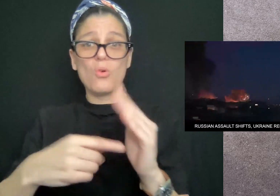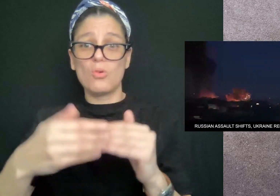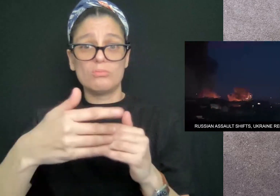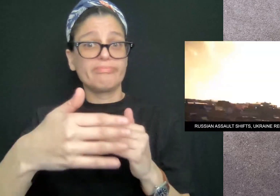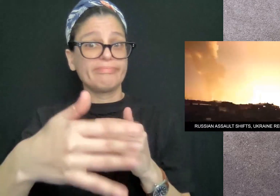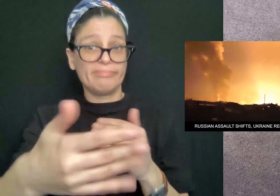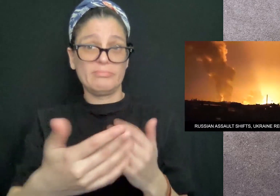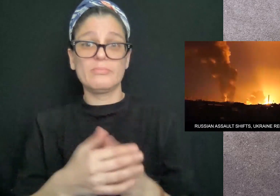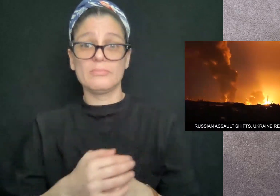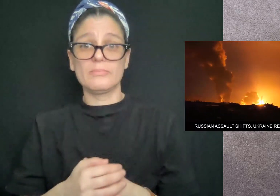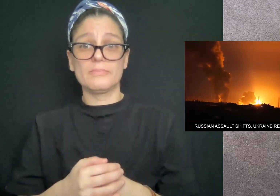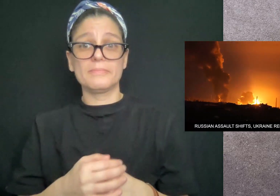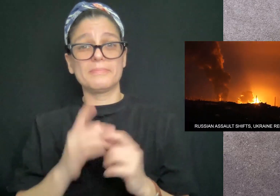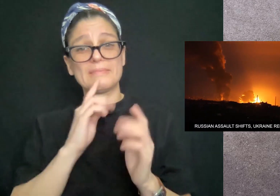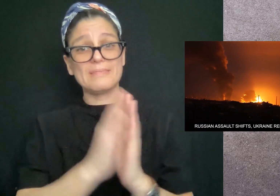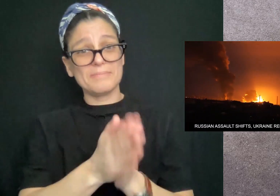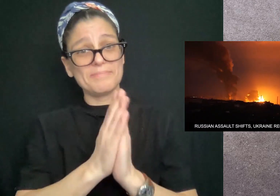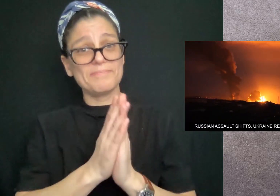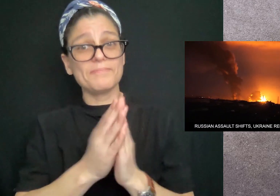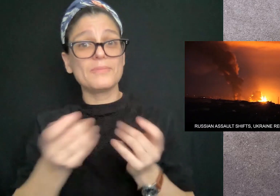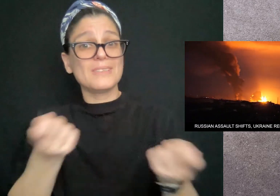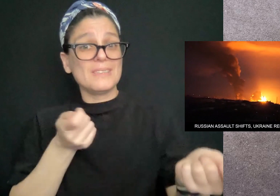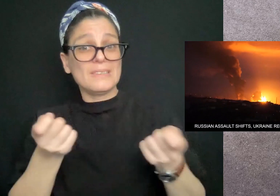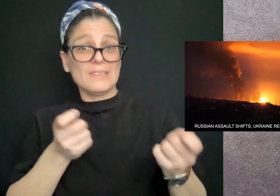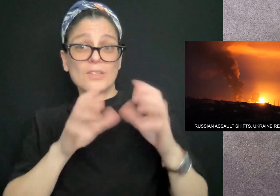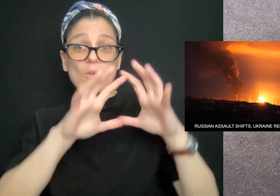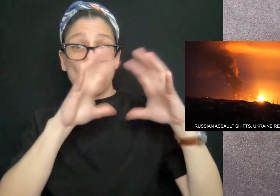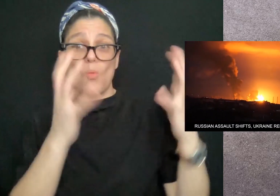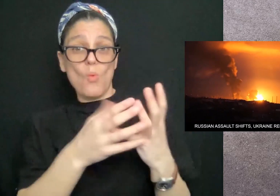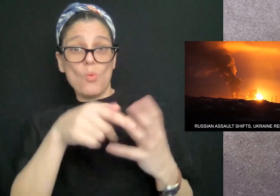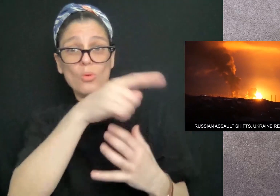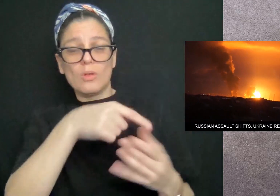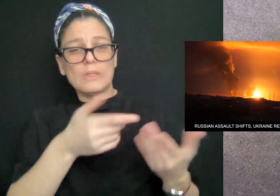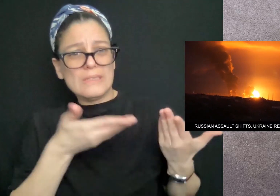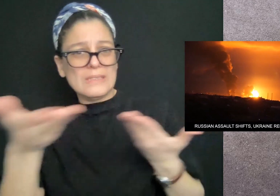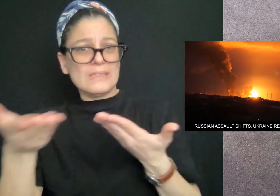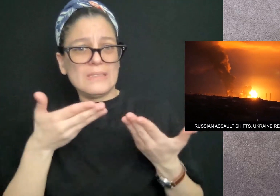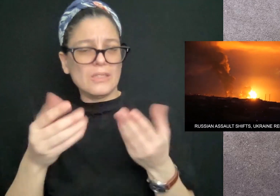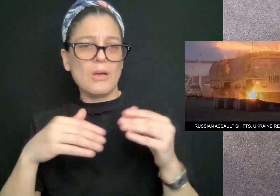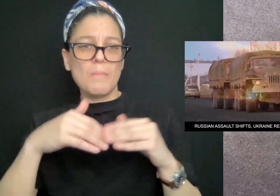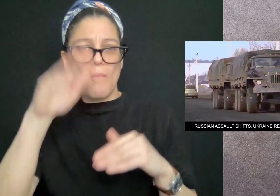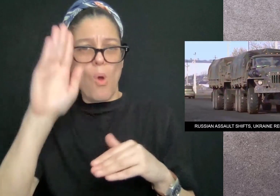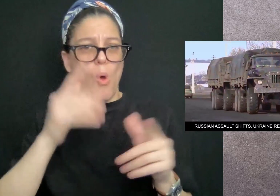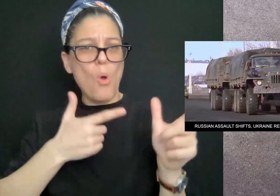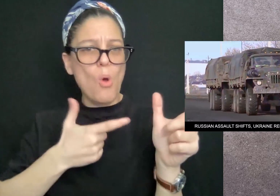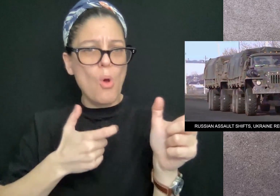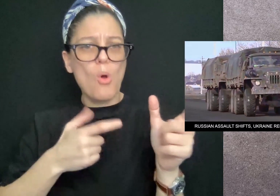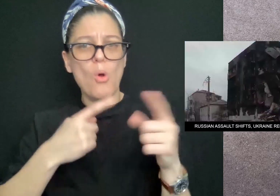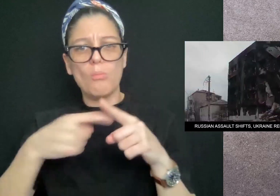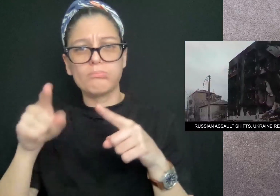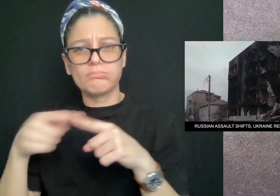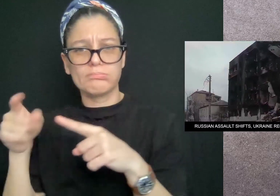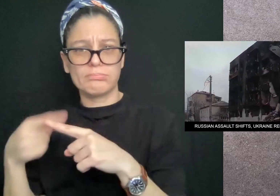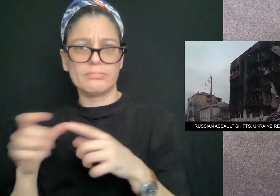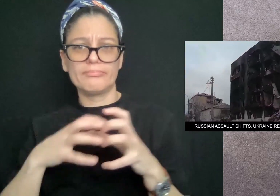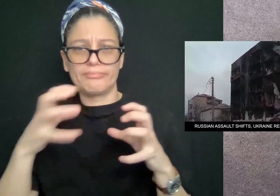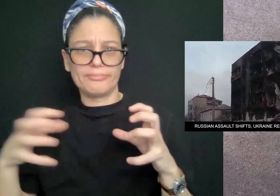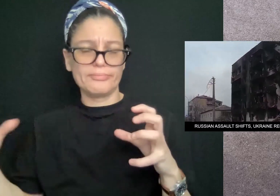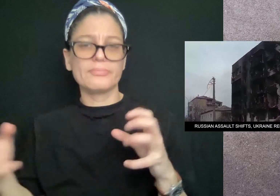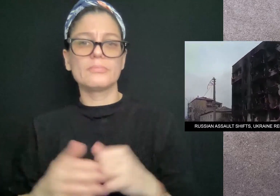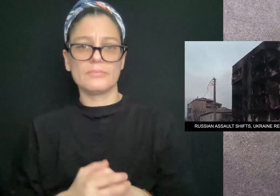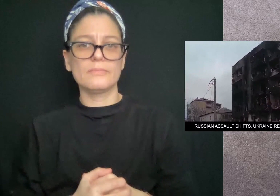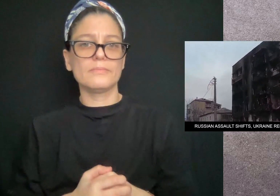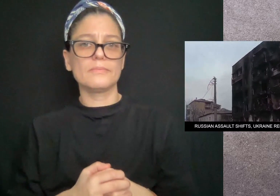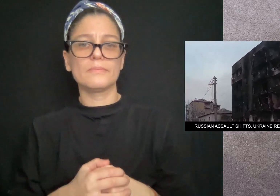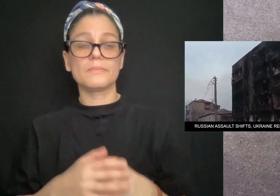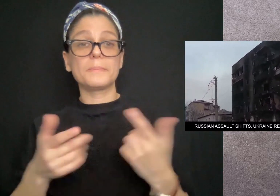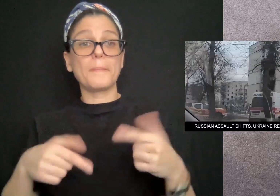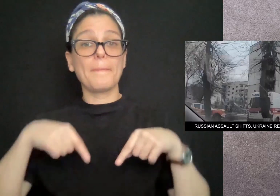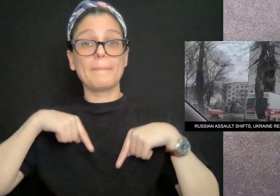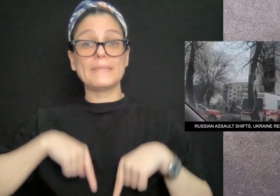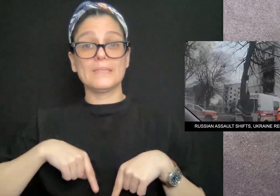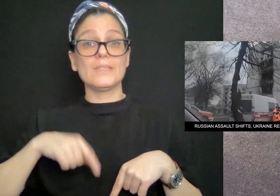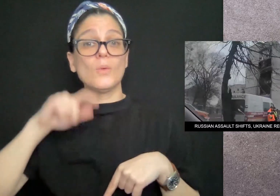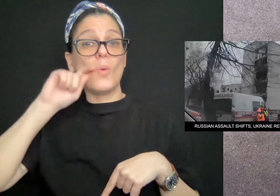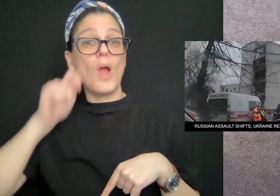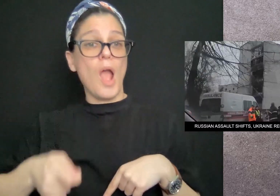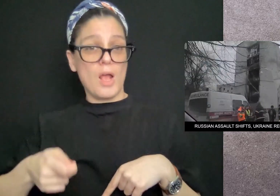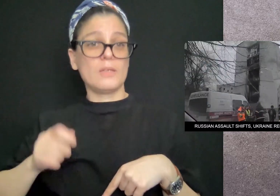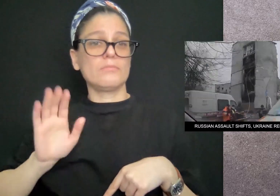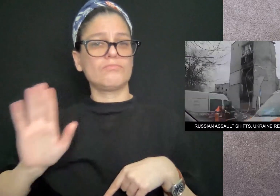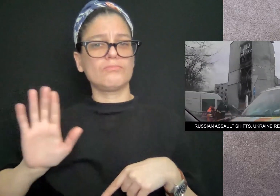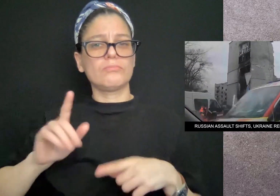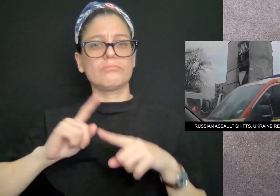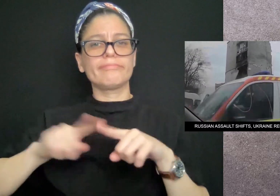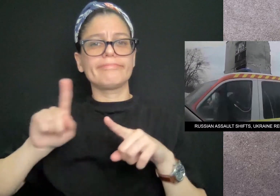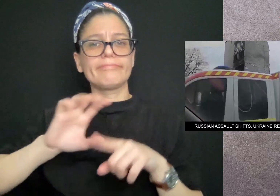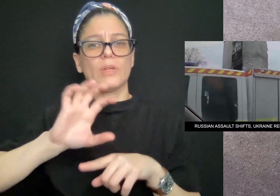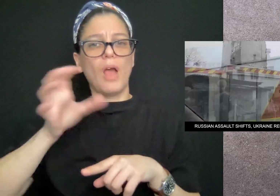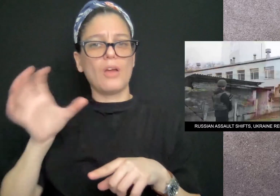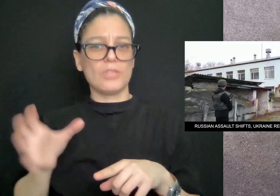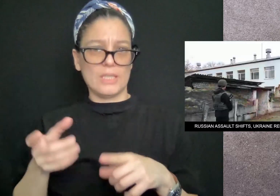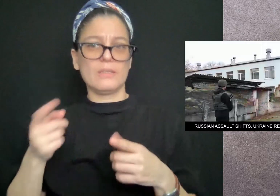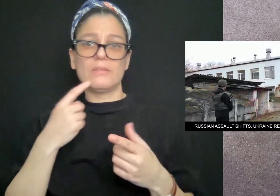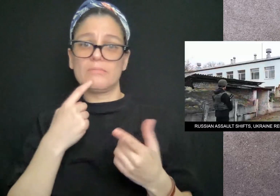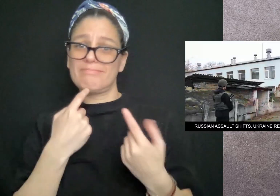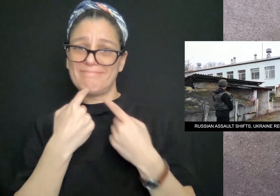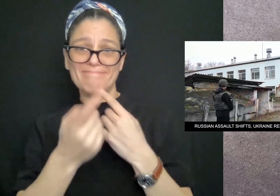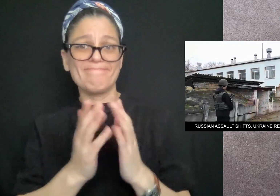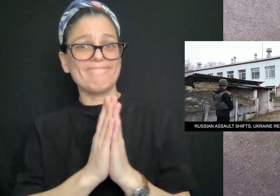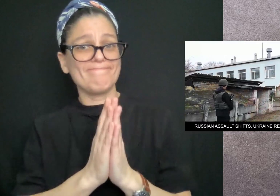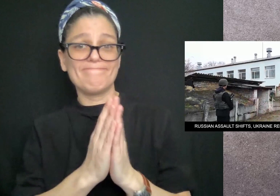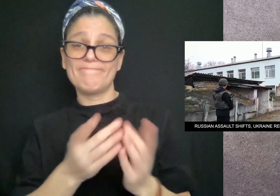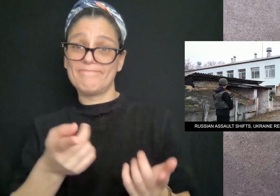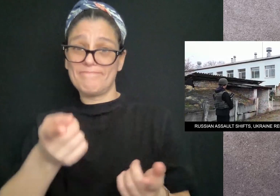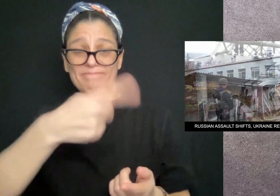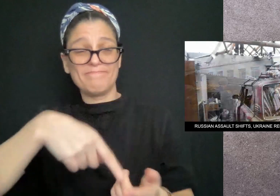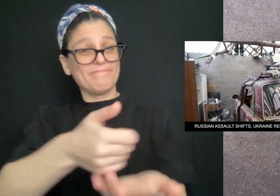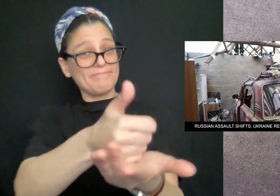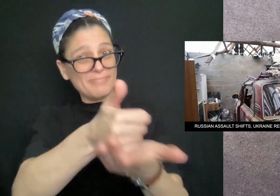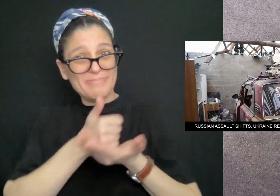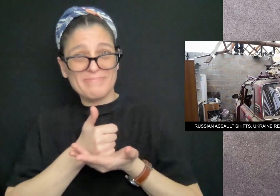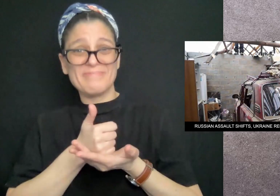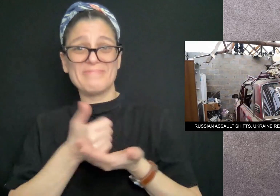Russia's attacks could go on for months and they are begging world leaders for more weapons